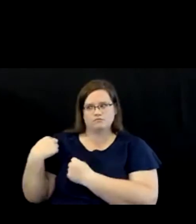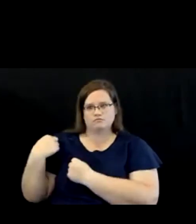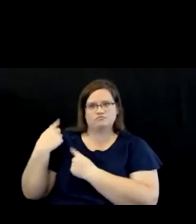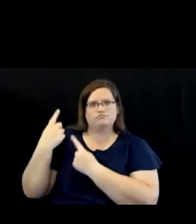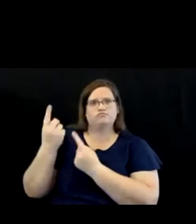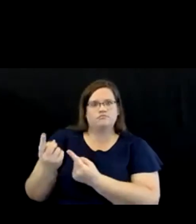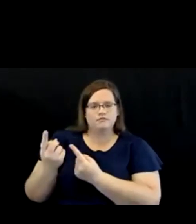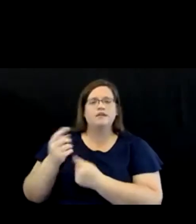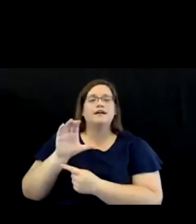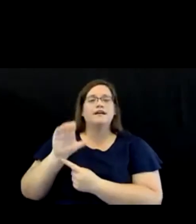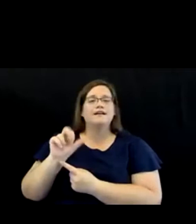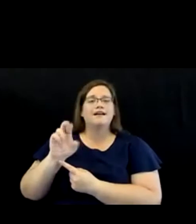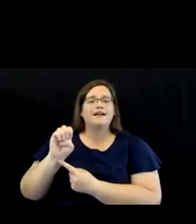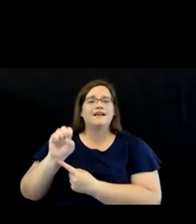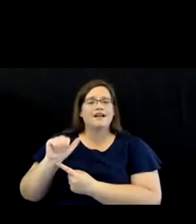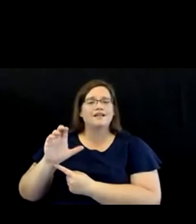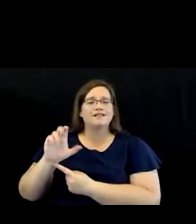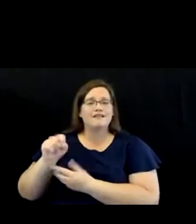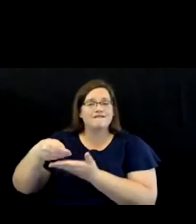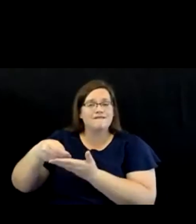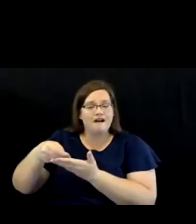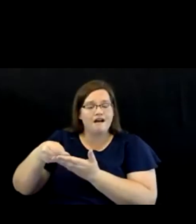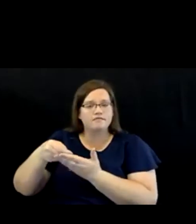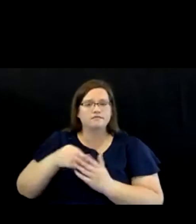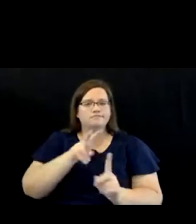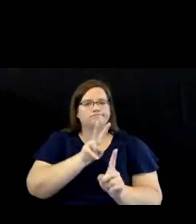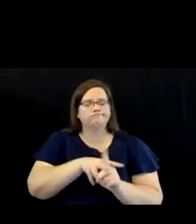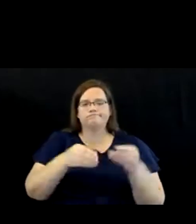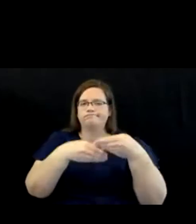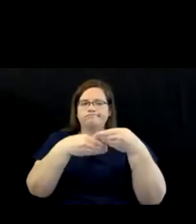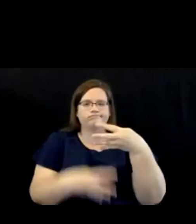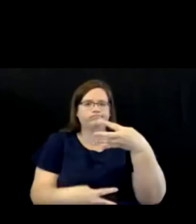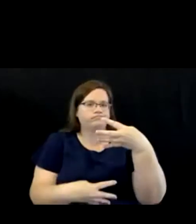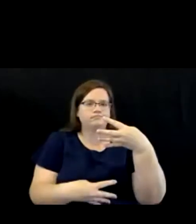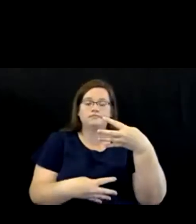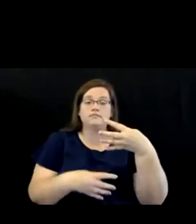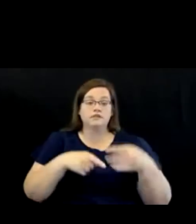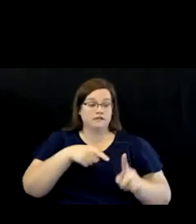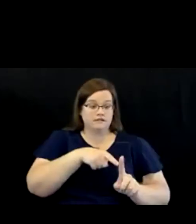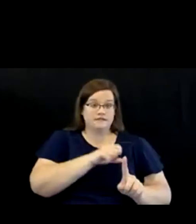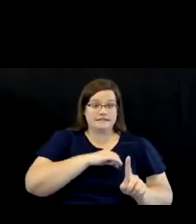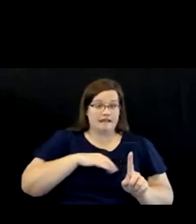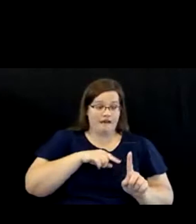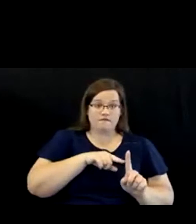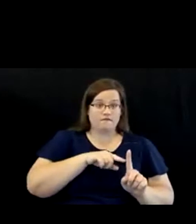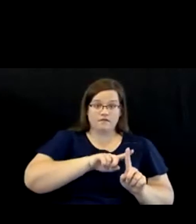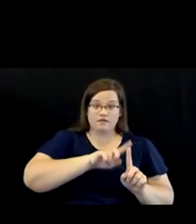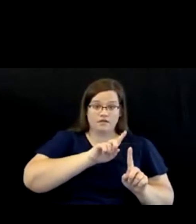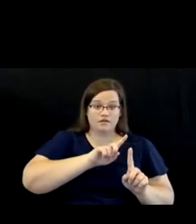CARES Act funds can be used for a lot of different things. You can literally have staff that do nothing -- well, this isn't nothing, but their entire